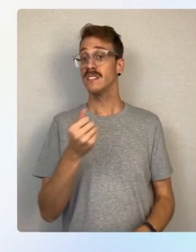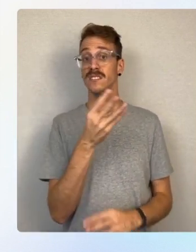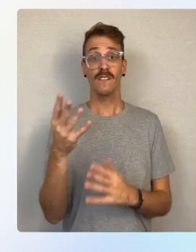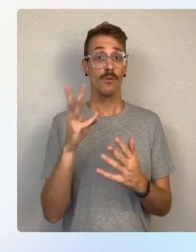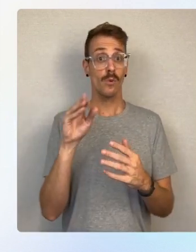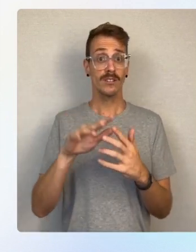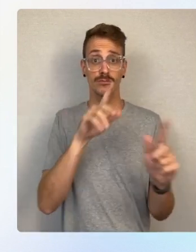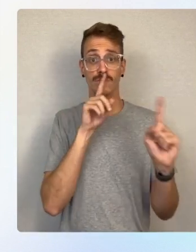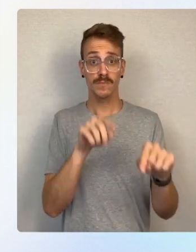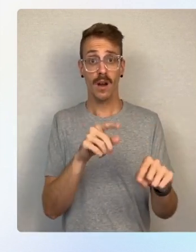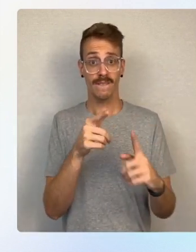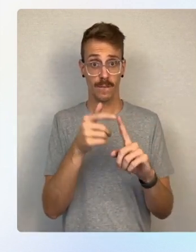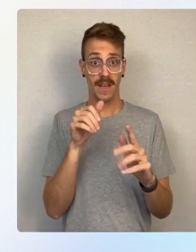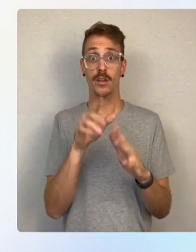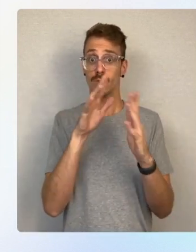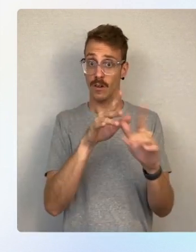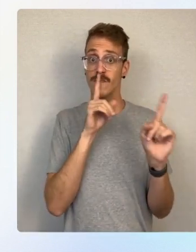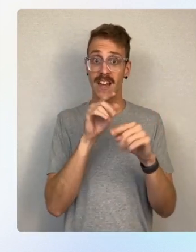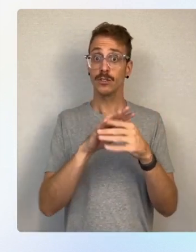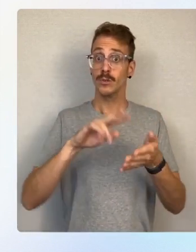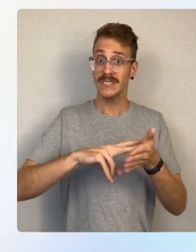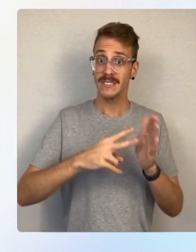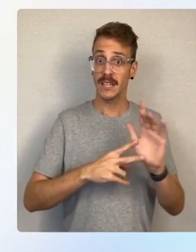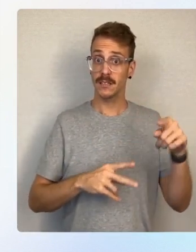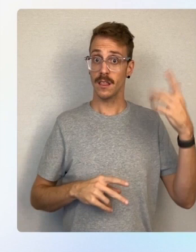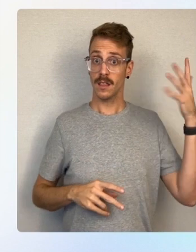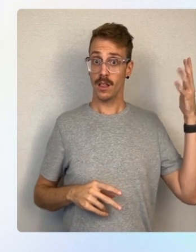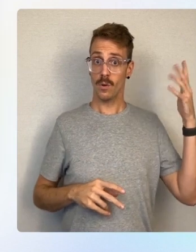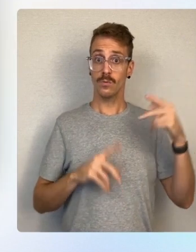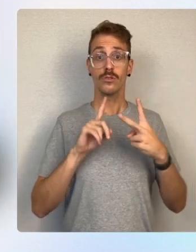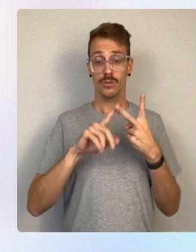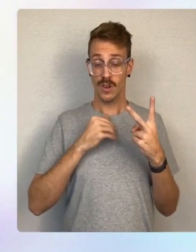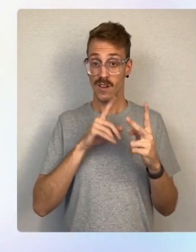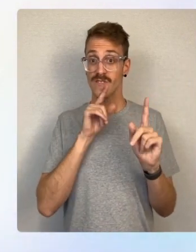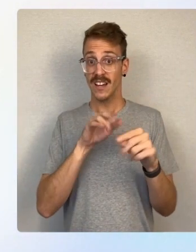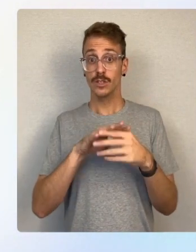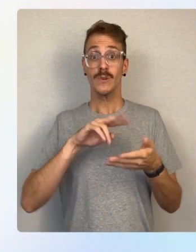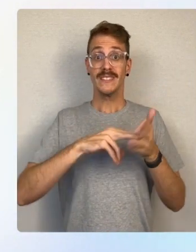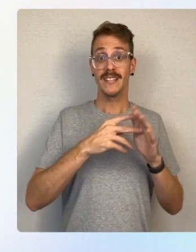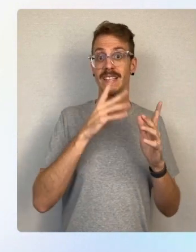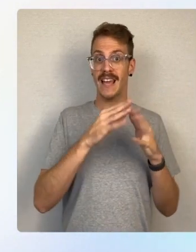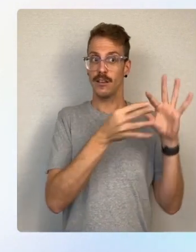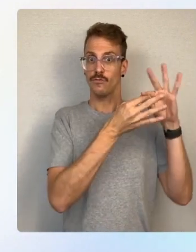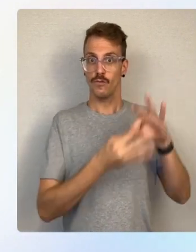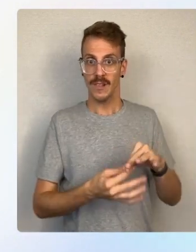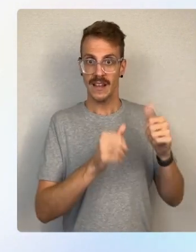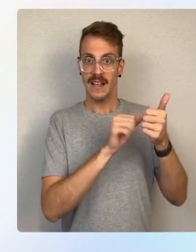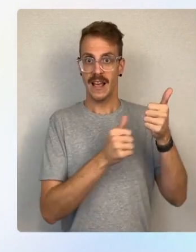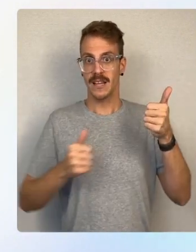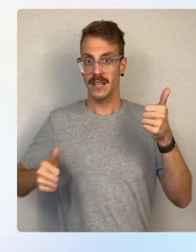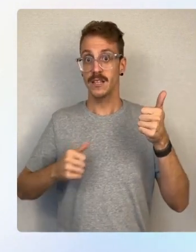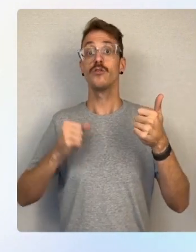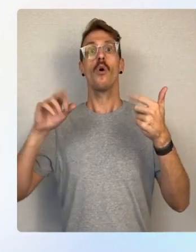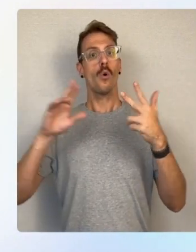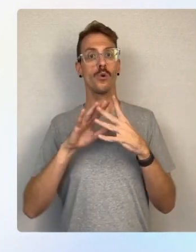There are several ways to react to a response from voice commands. You can react to an intent alone, you can react to an intent and its corresponding entities,